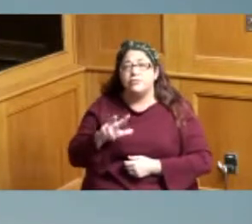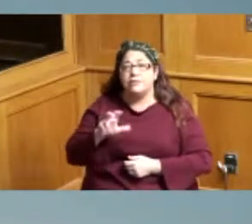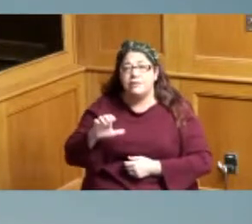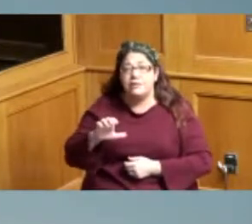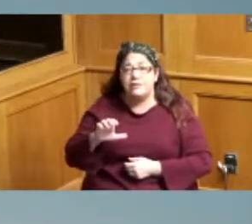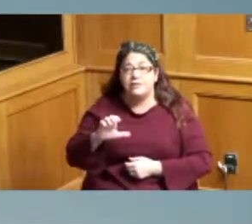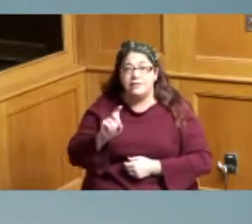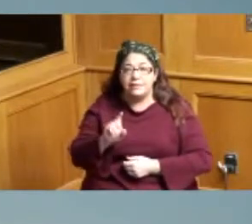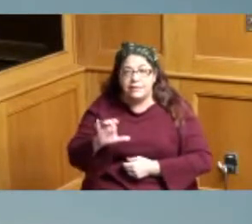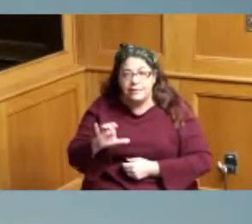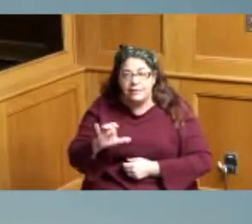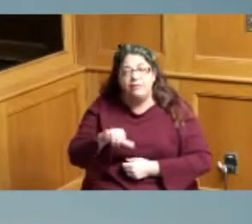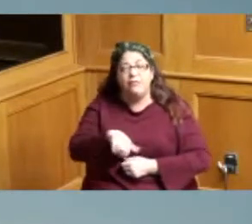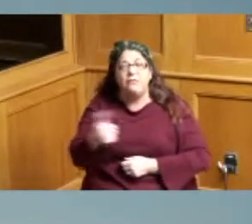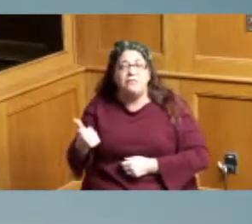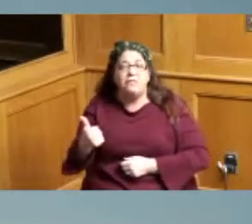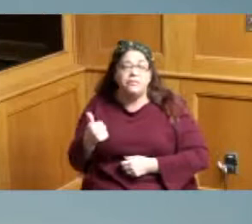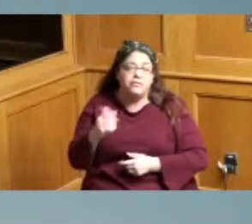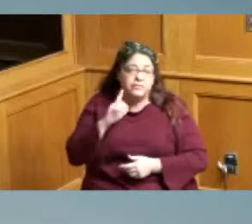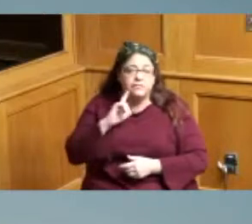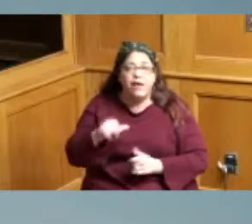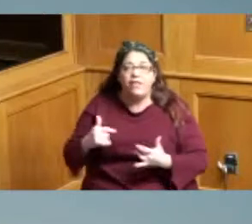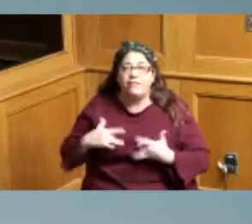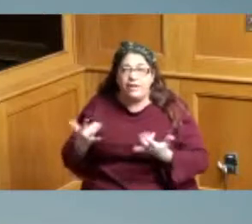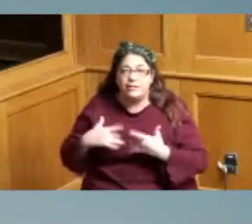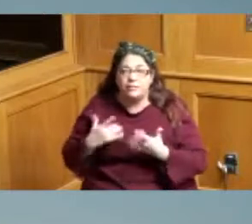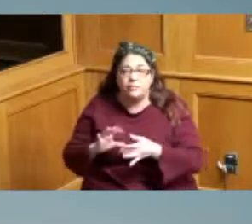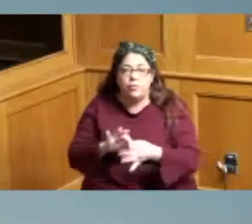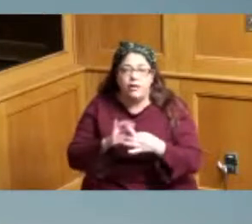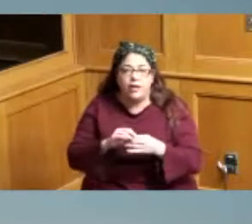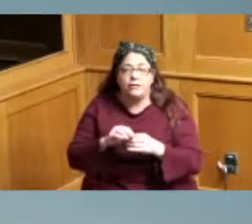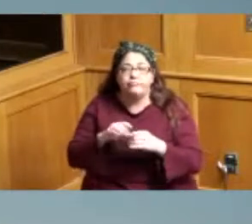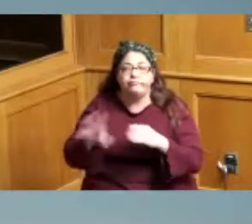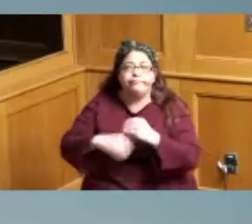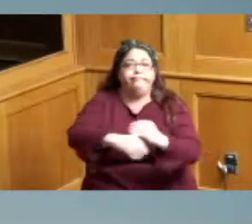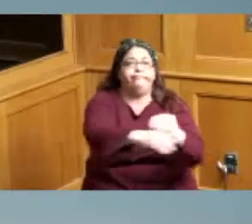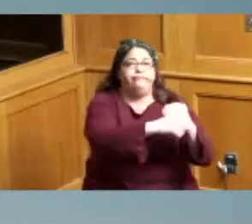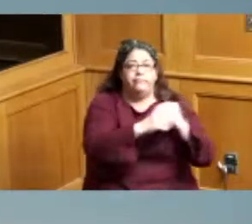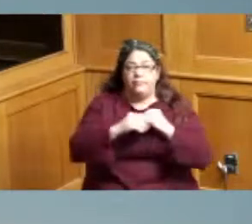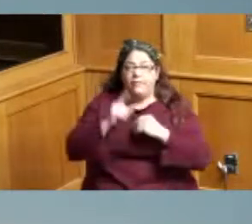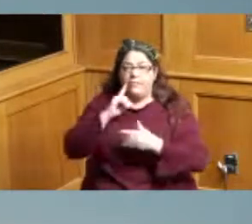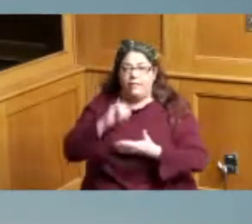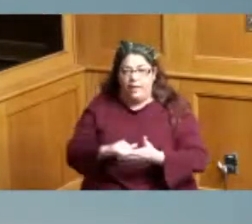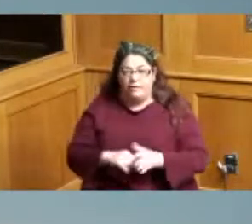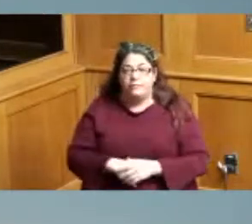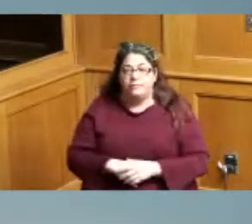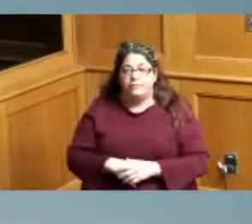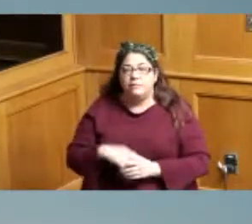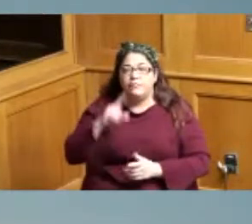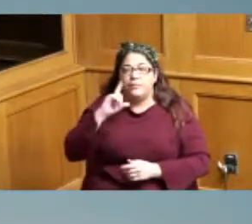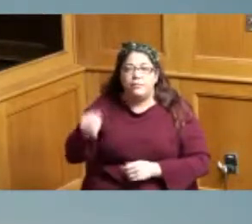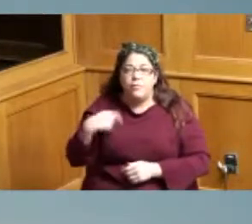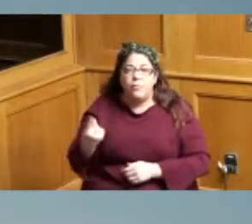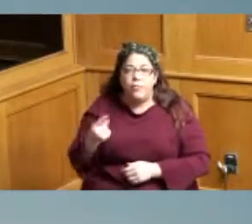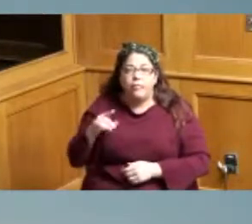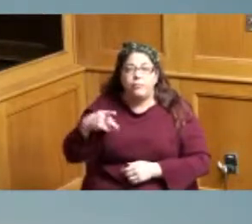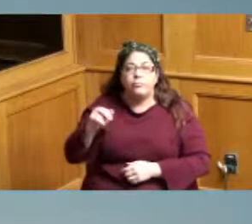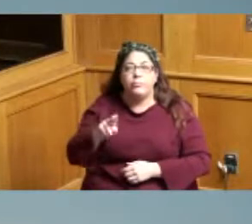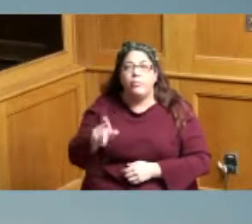who might coordinate other events ancillary to an event at Paul Brown Stadium I'm happy to report